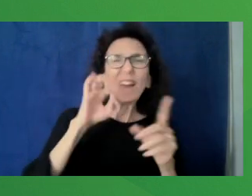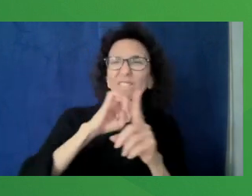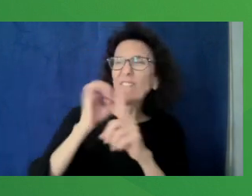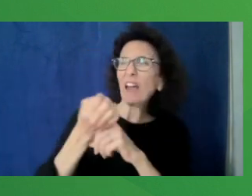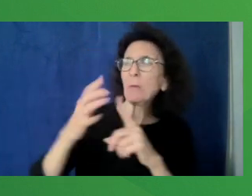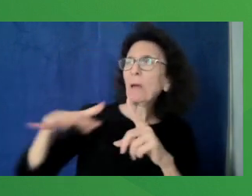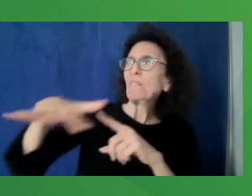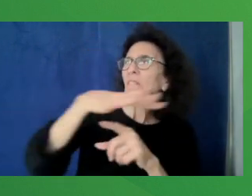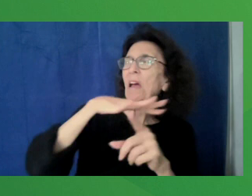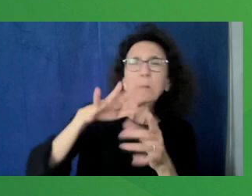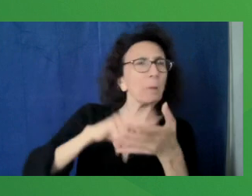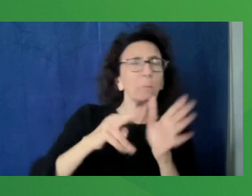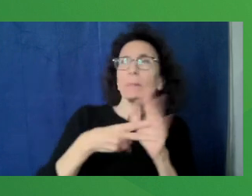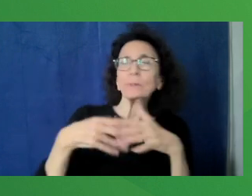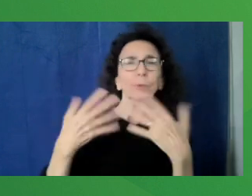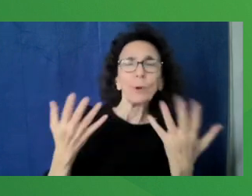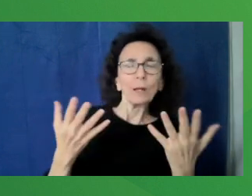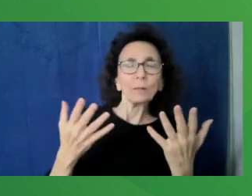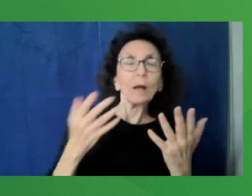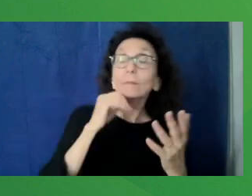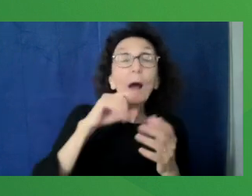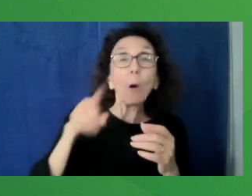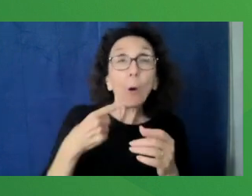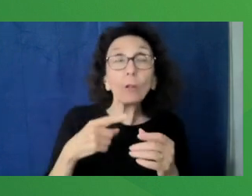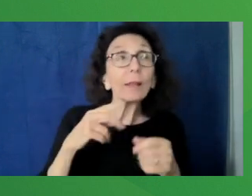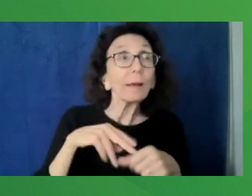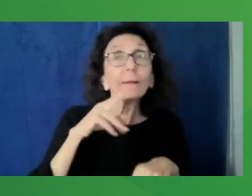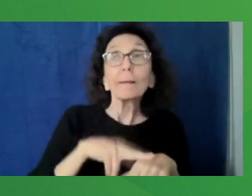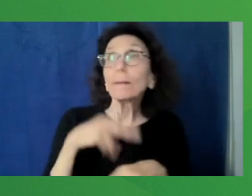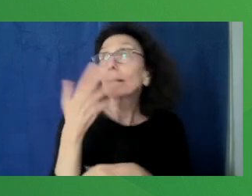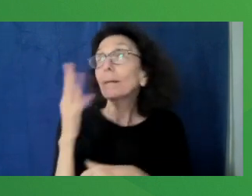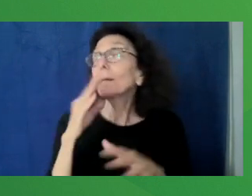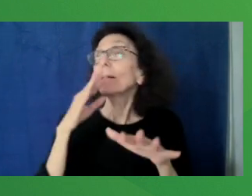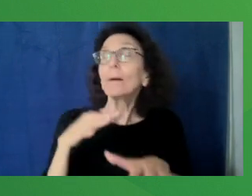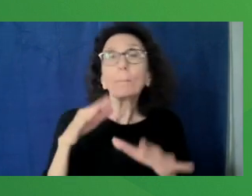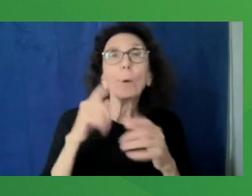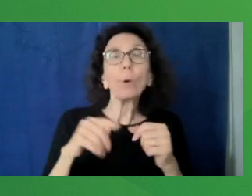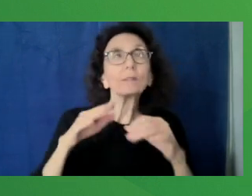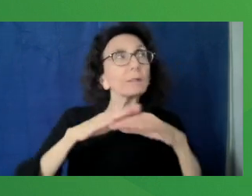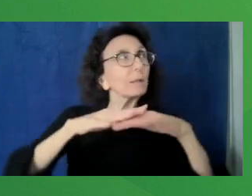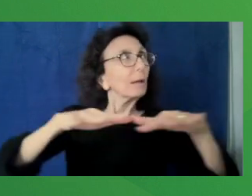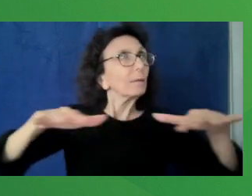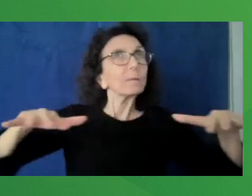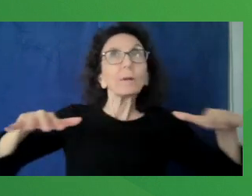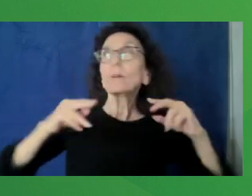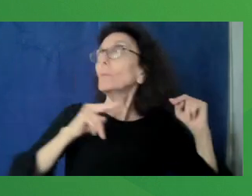think beyond just the natural environment, what is the environment around me? What's the air I'm